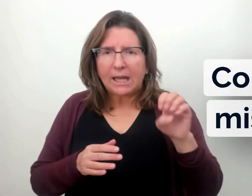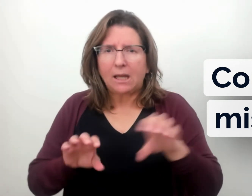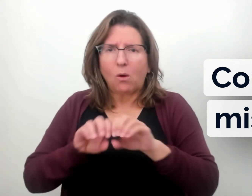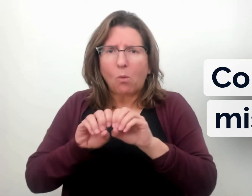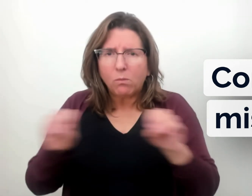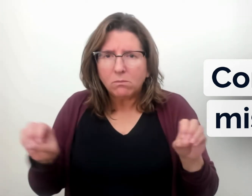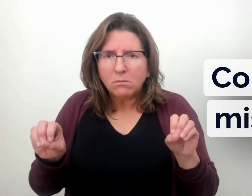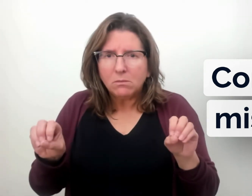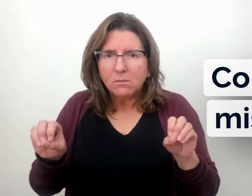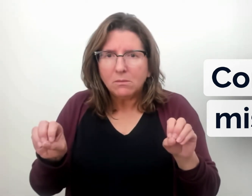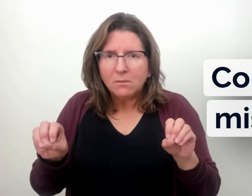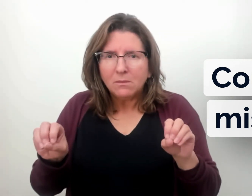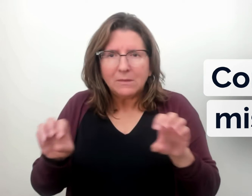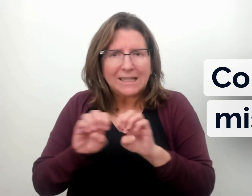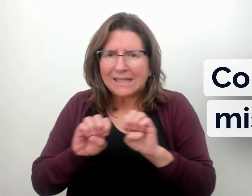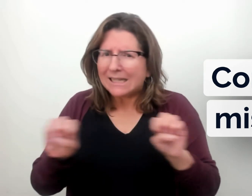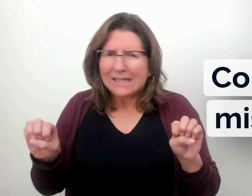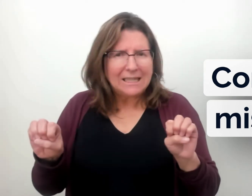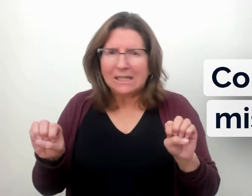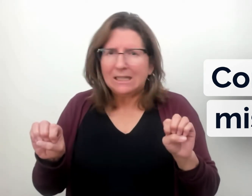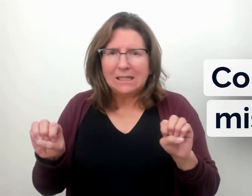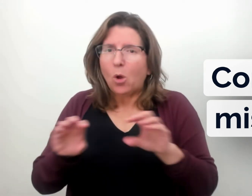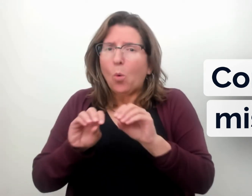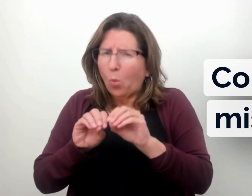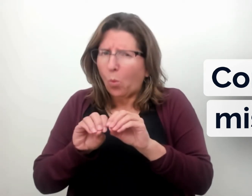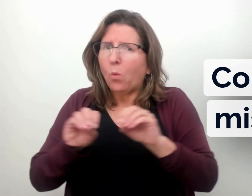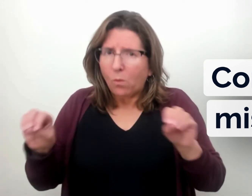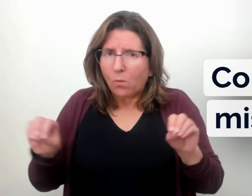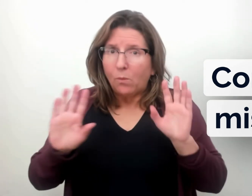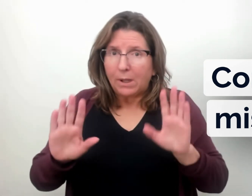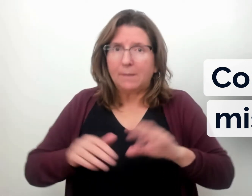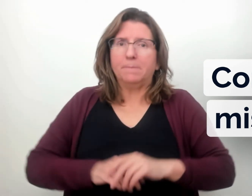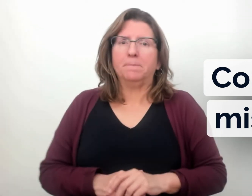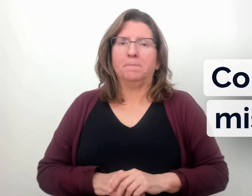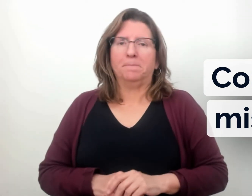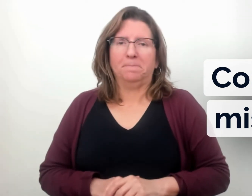For example, DEGREE/DIPLOMA - - has to be the rounded 'O.'